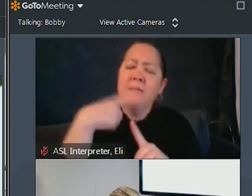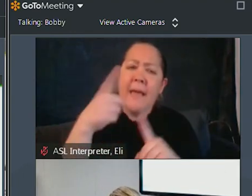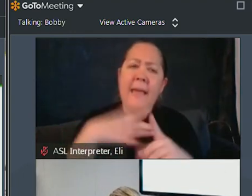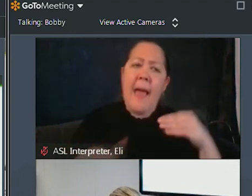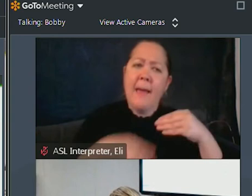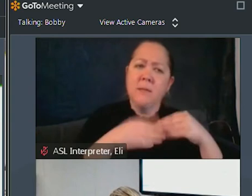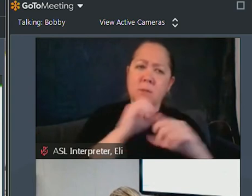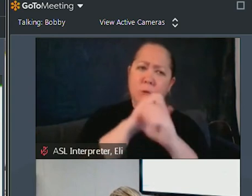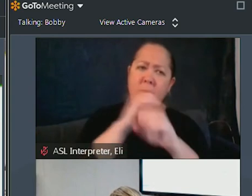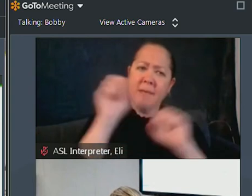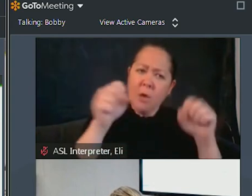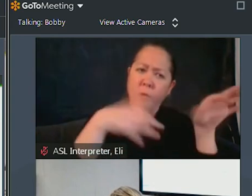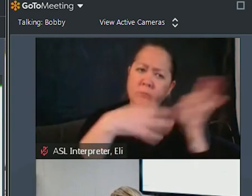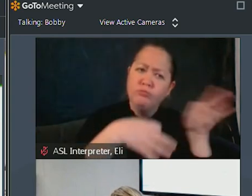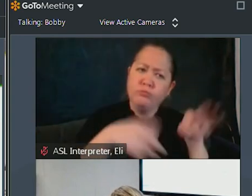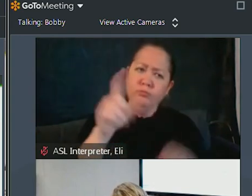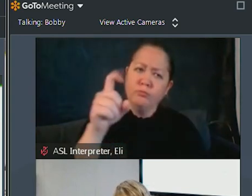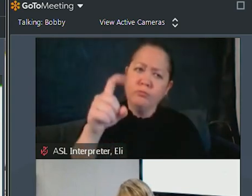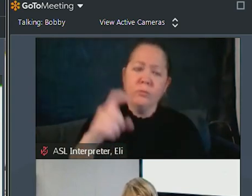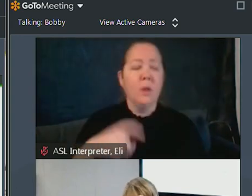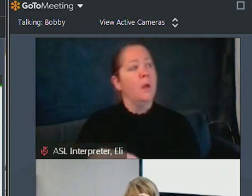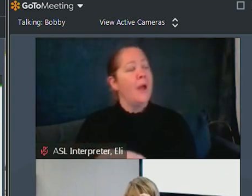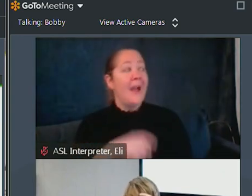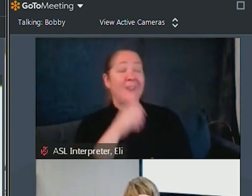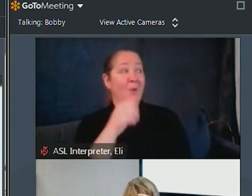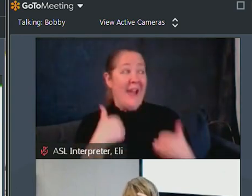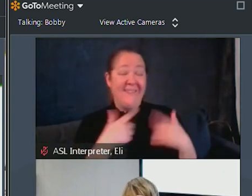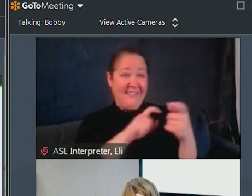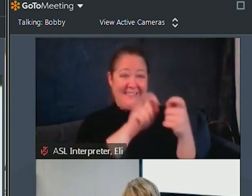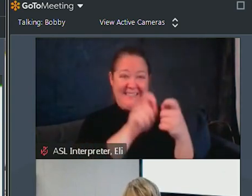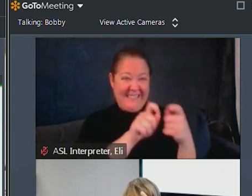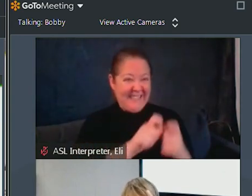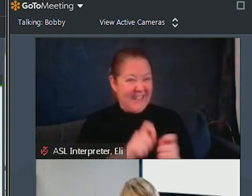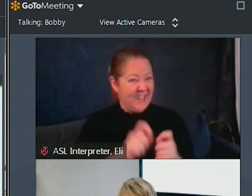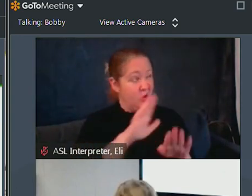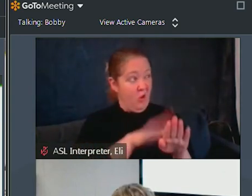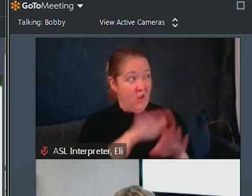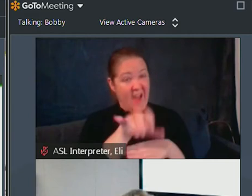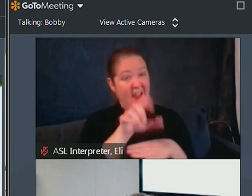You know, I, I, I don't have the details on that. I can check with the,